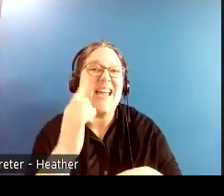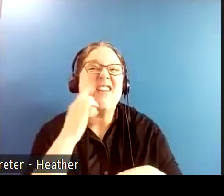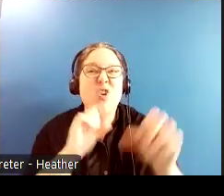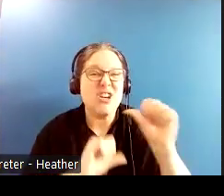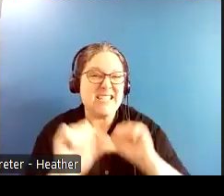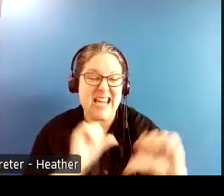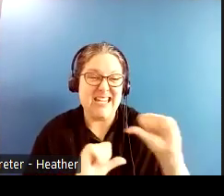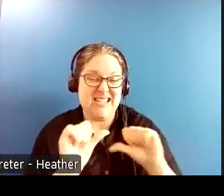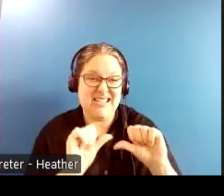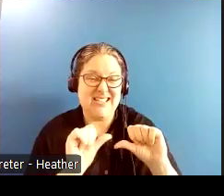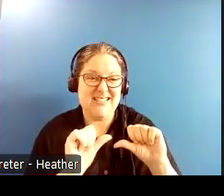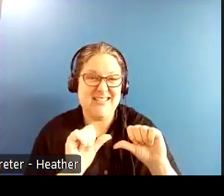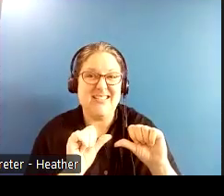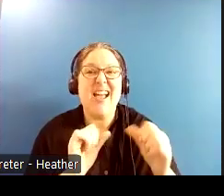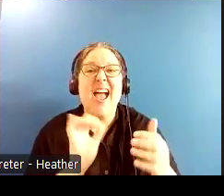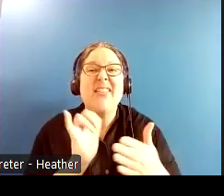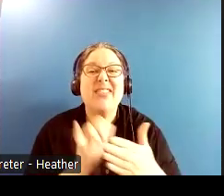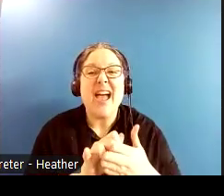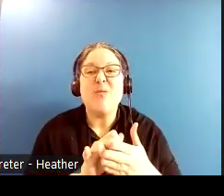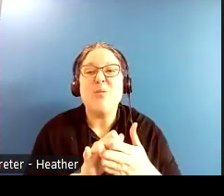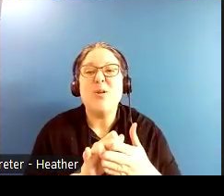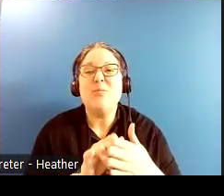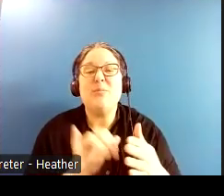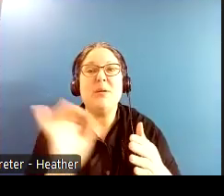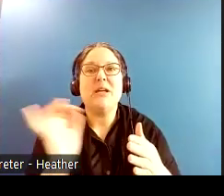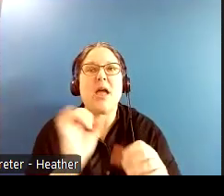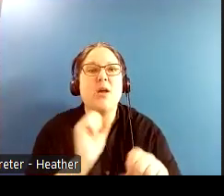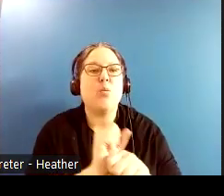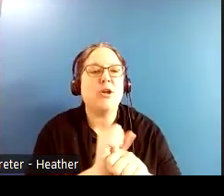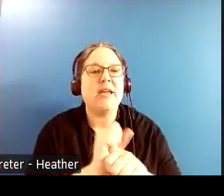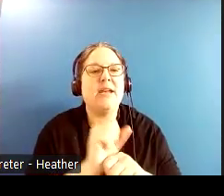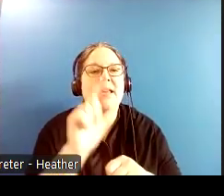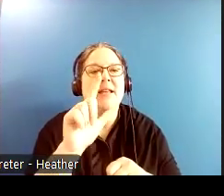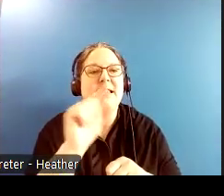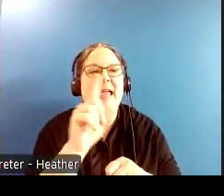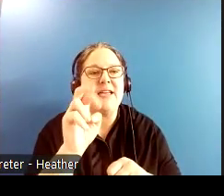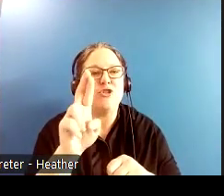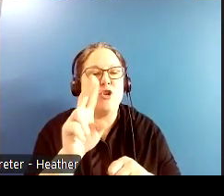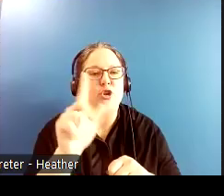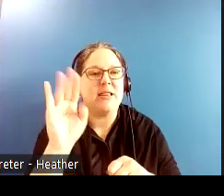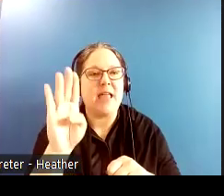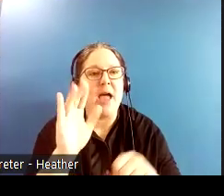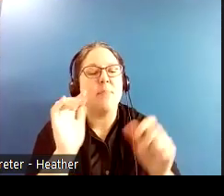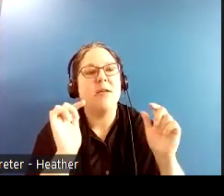have been like working in an astrophysics laser lab. Uh this is cutting edge stuff with the most